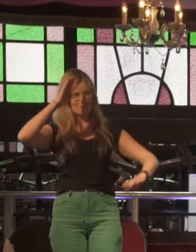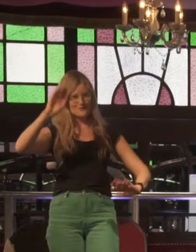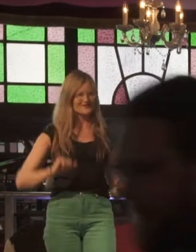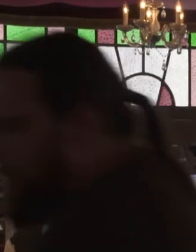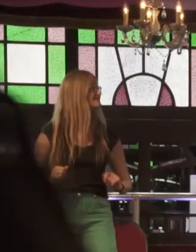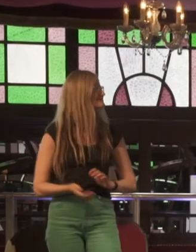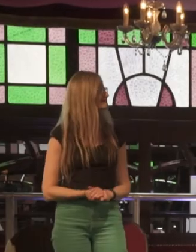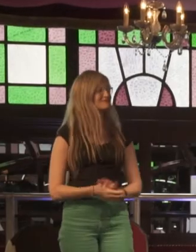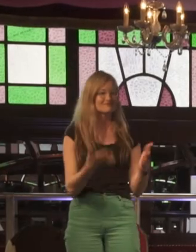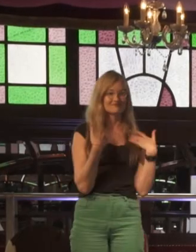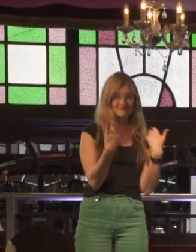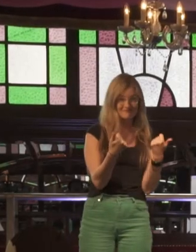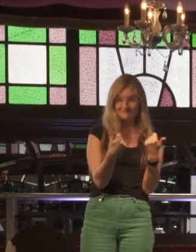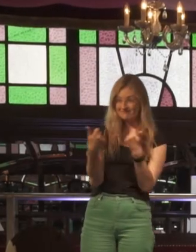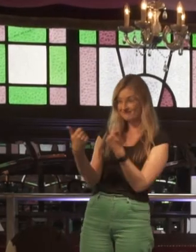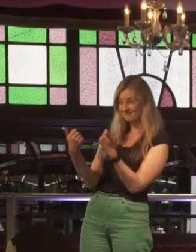Hello. How are we all doing? Are we all right?